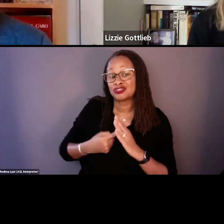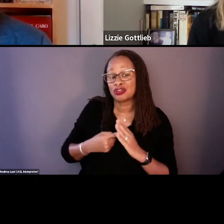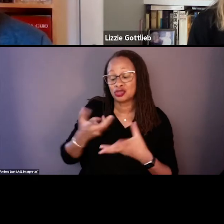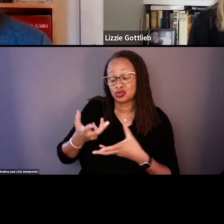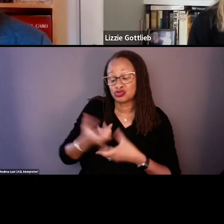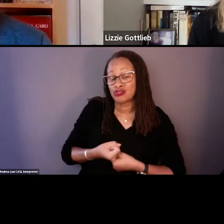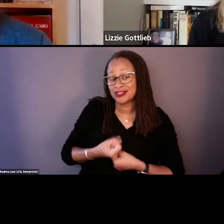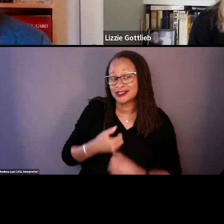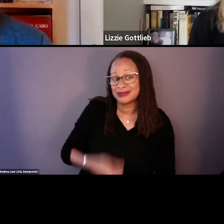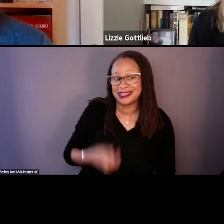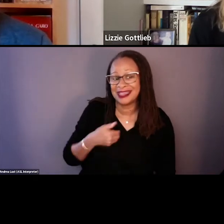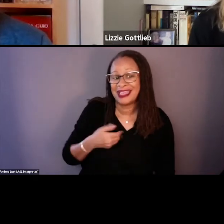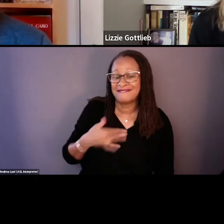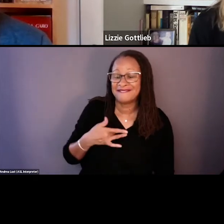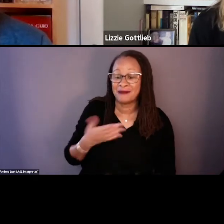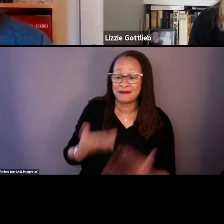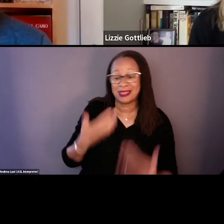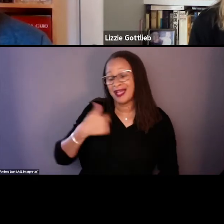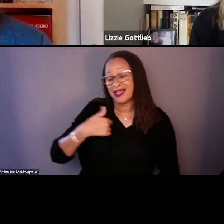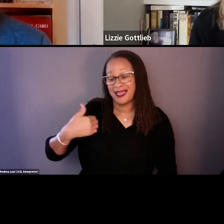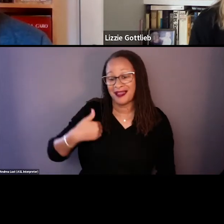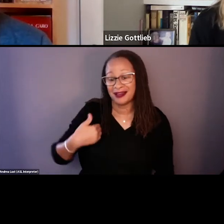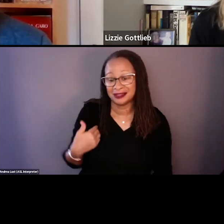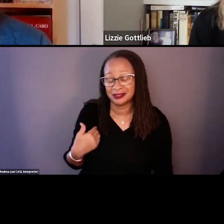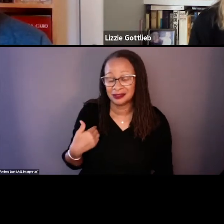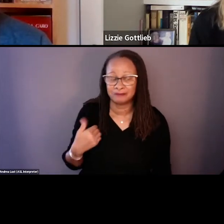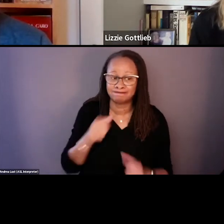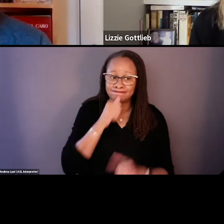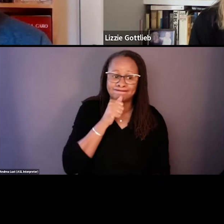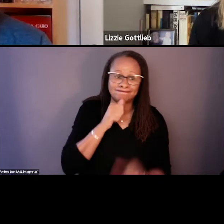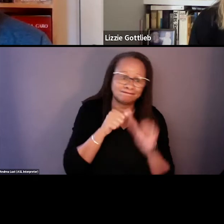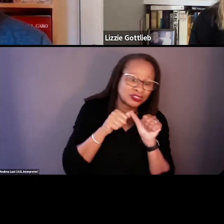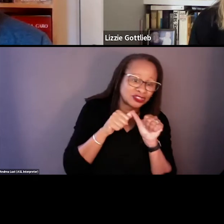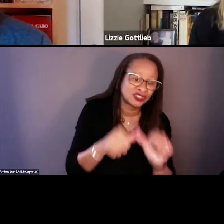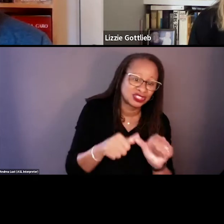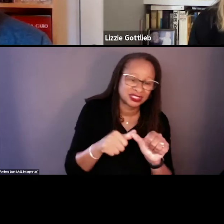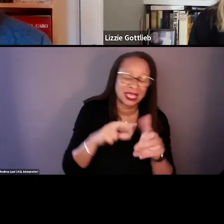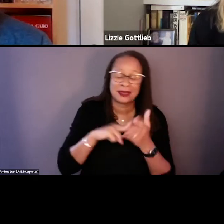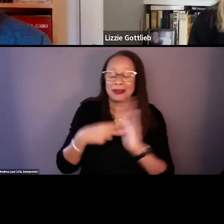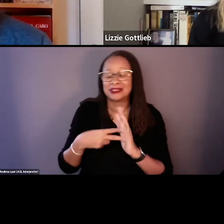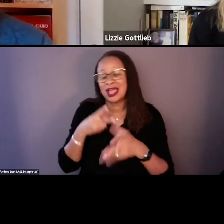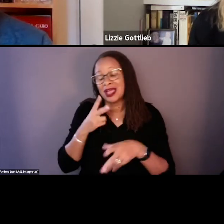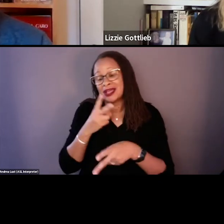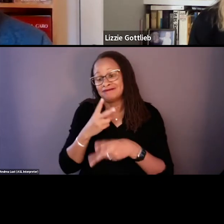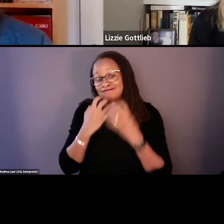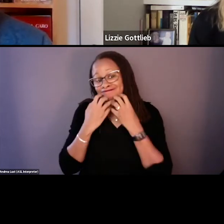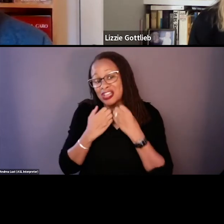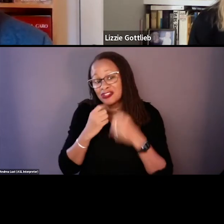I think he started to trust me, and he felt that maybe I have a perseverance that meant that I cared enough